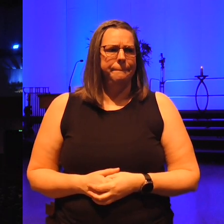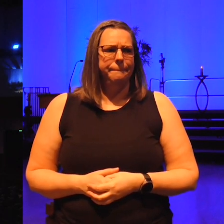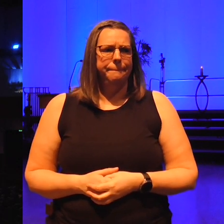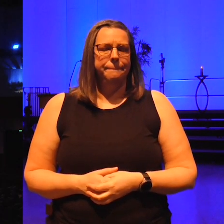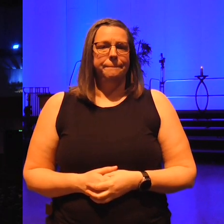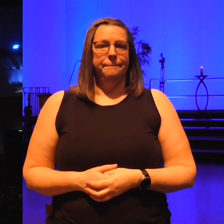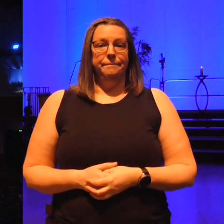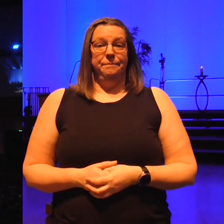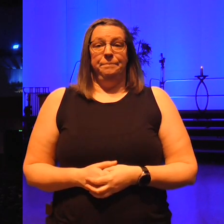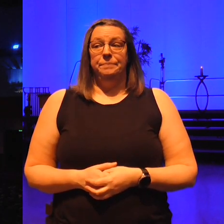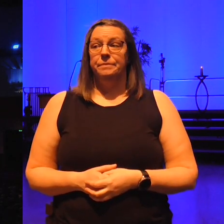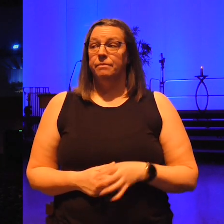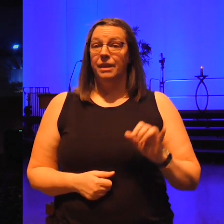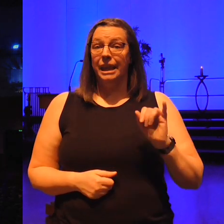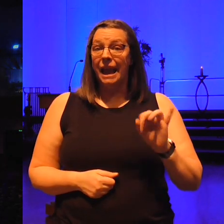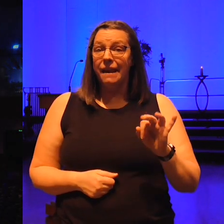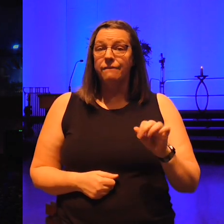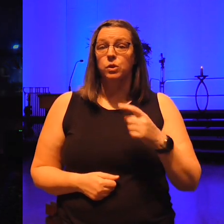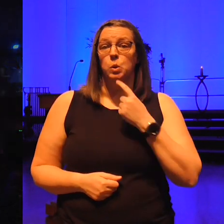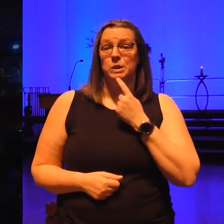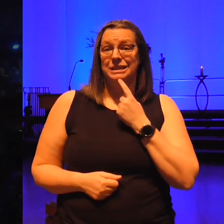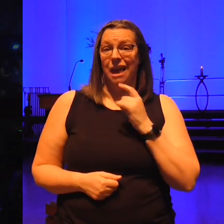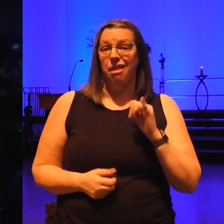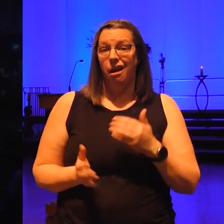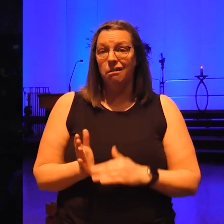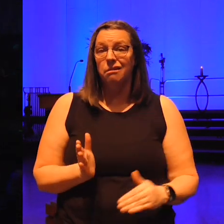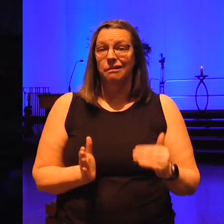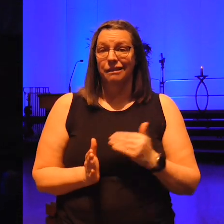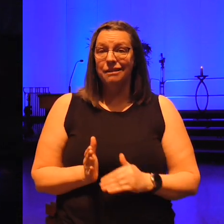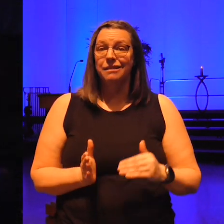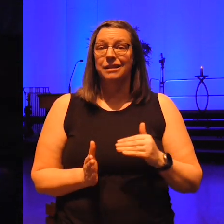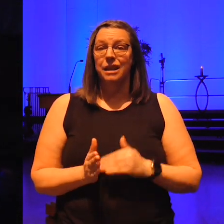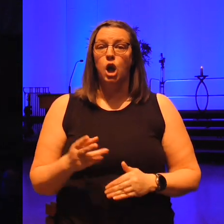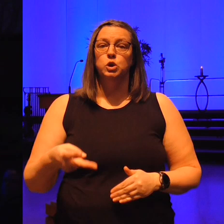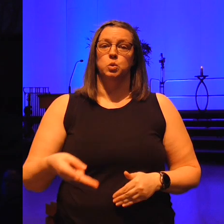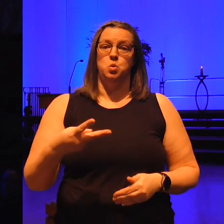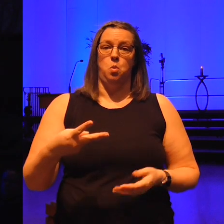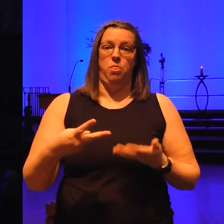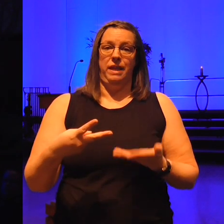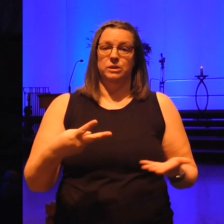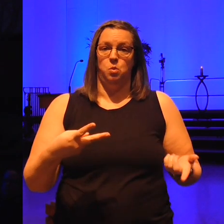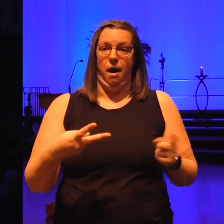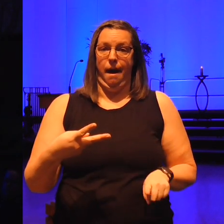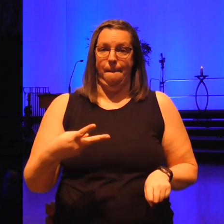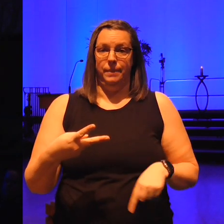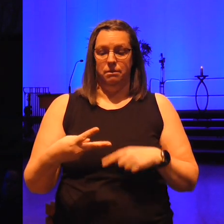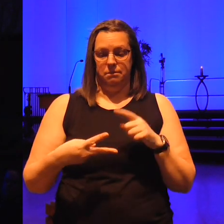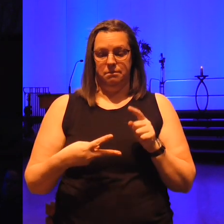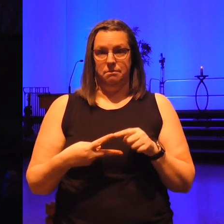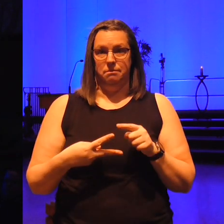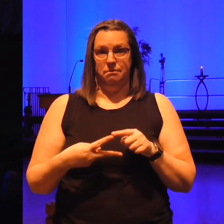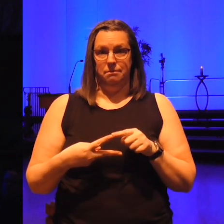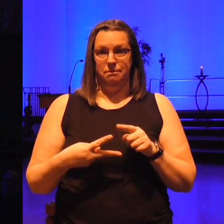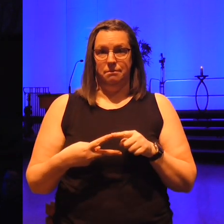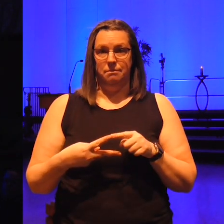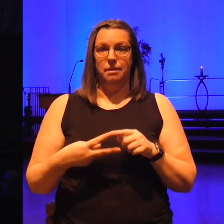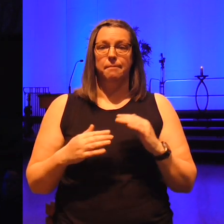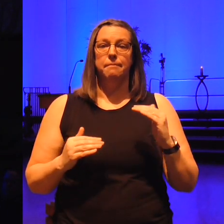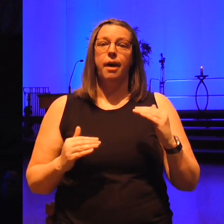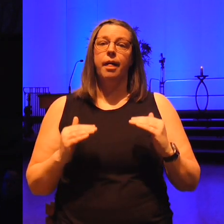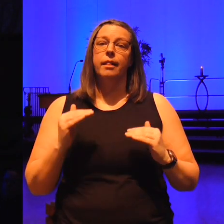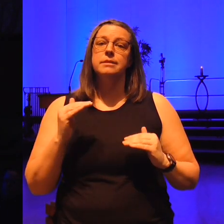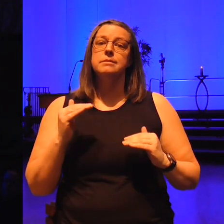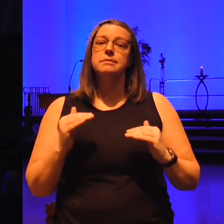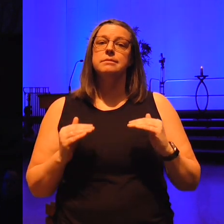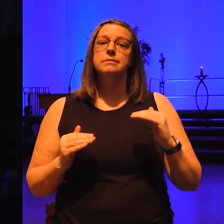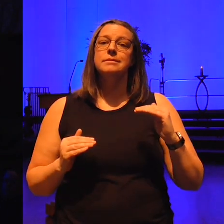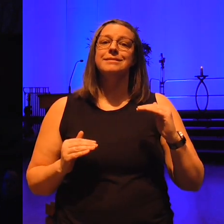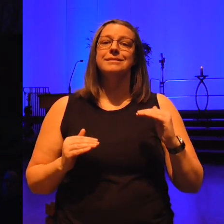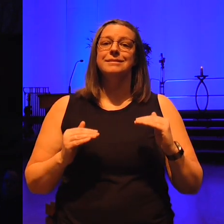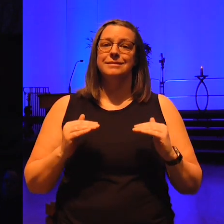if you do that consistently the following two things will happen one balance balance